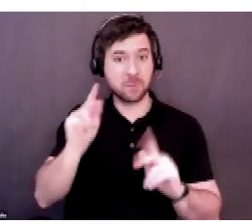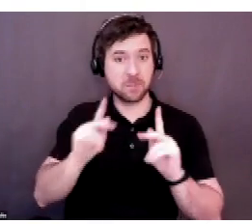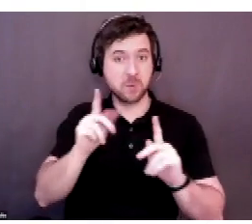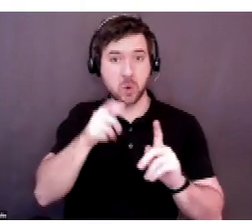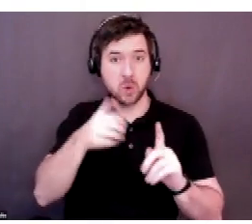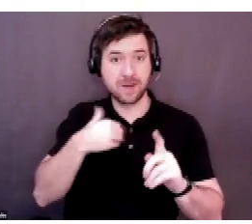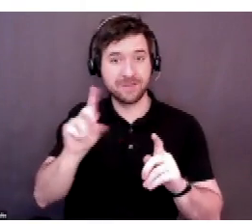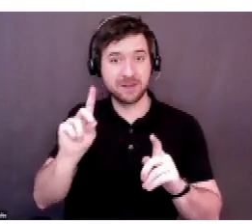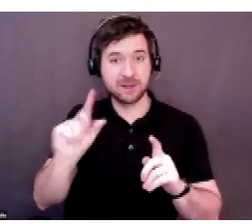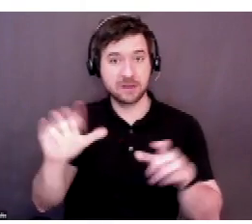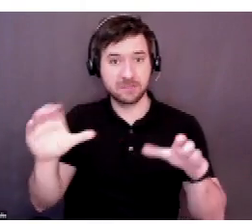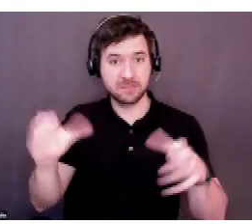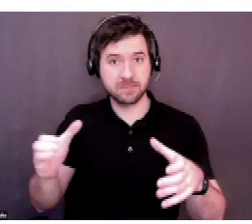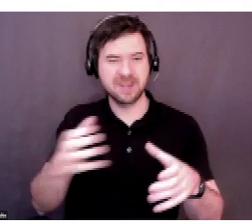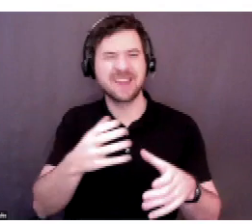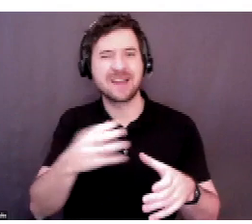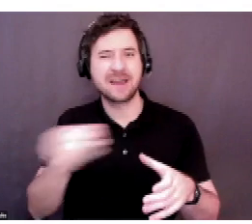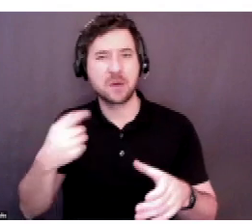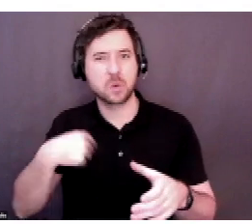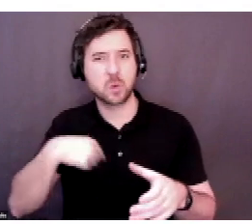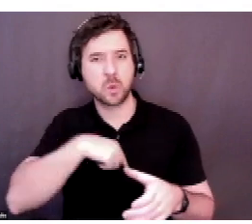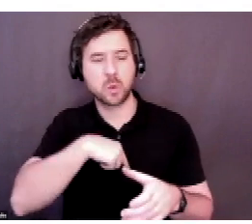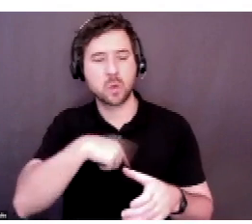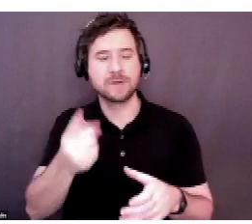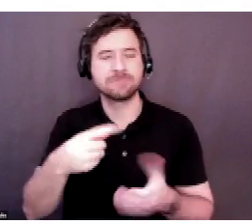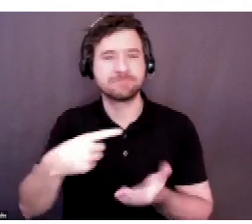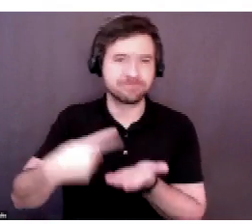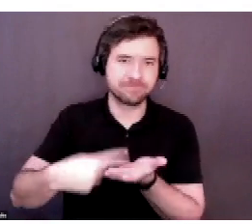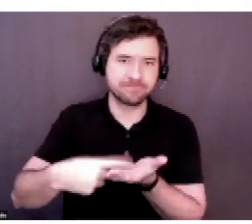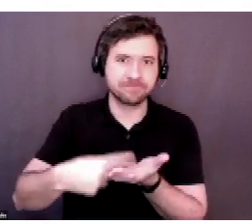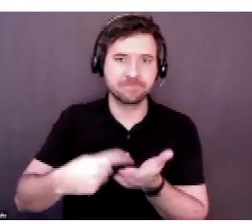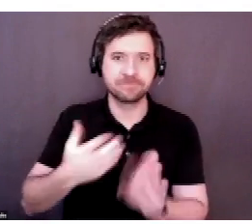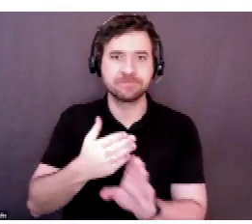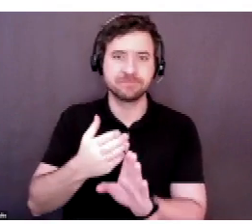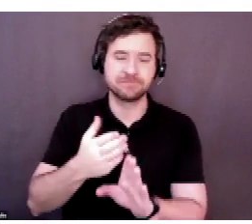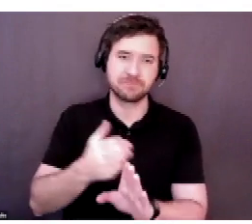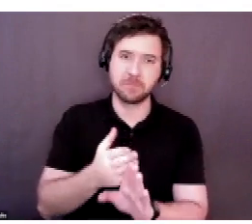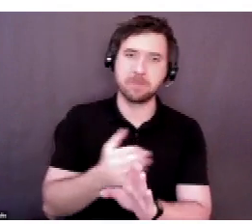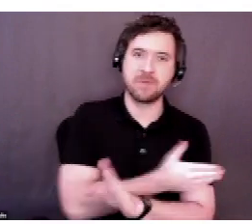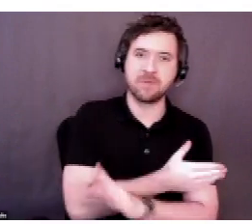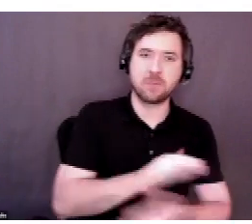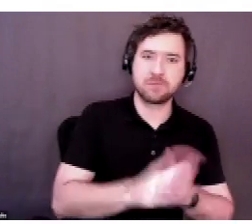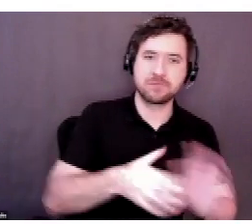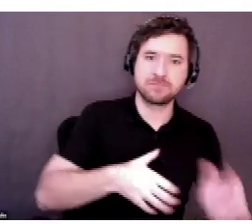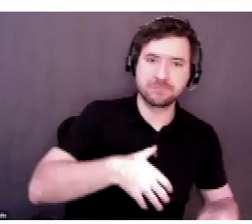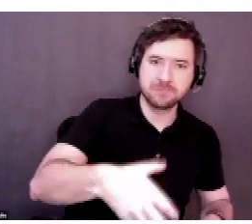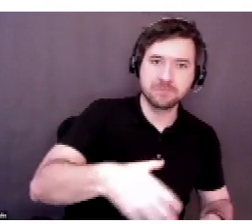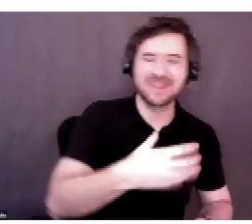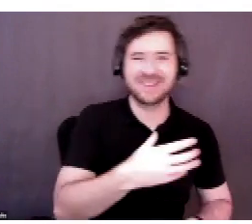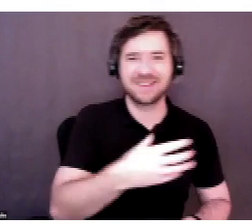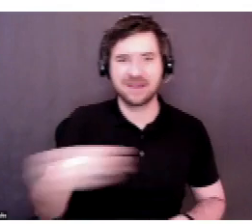preconception and postpartum time periods. We have an advisory board